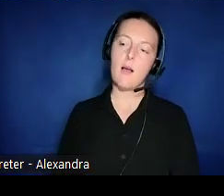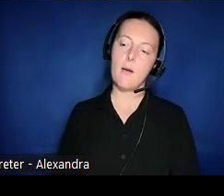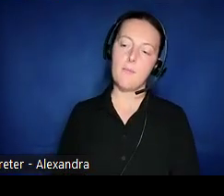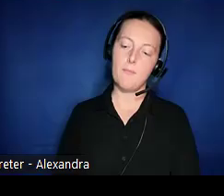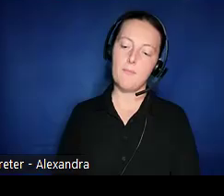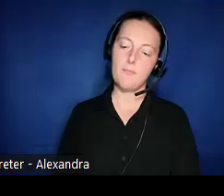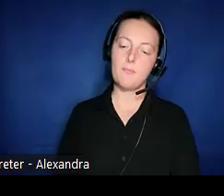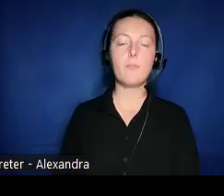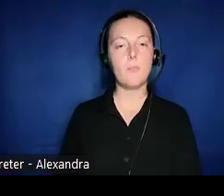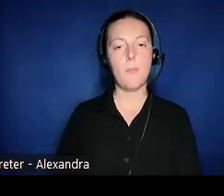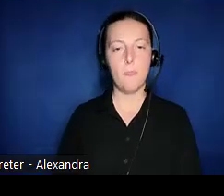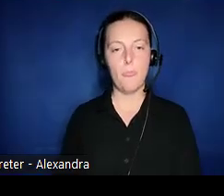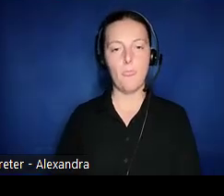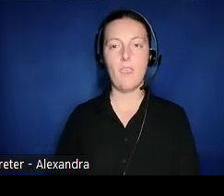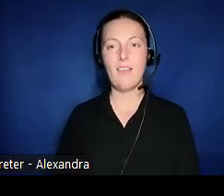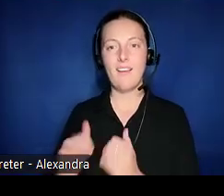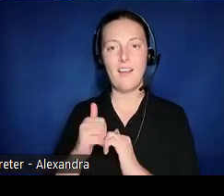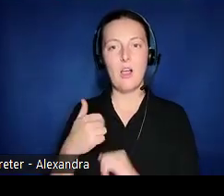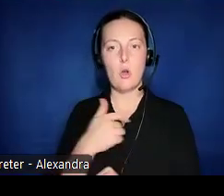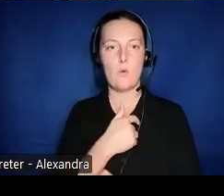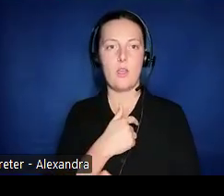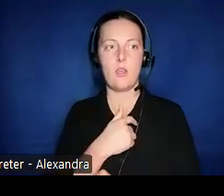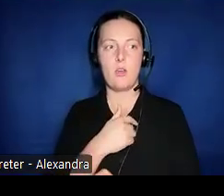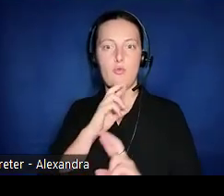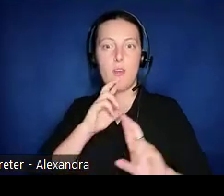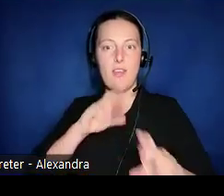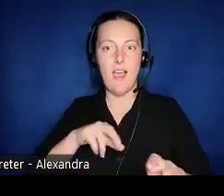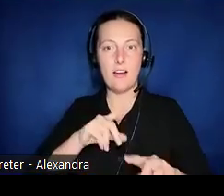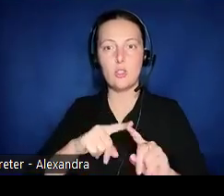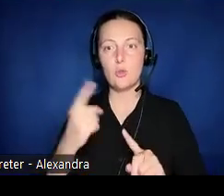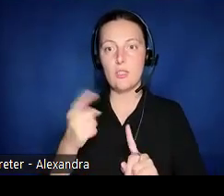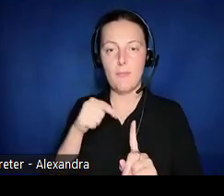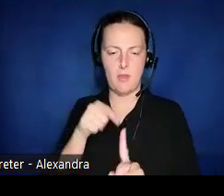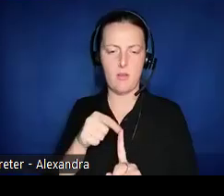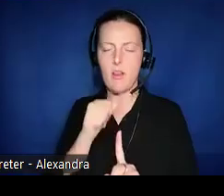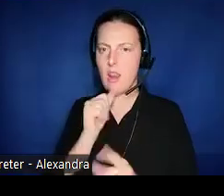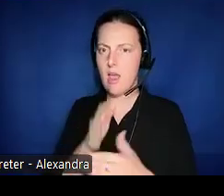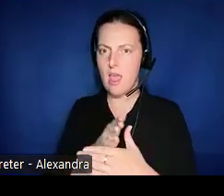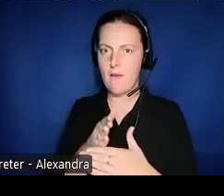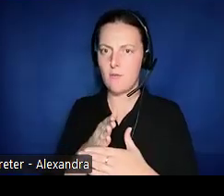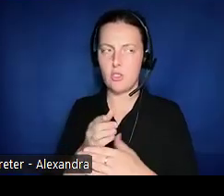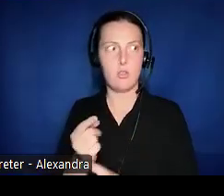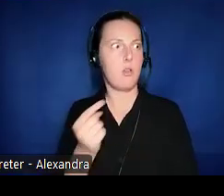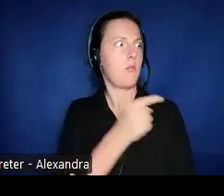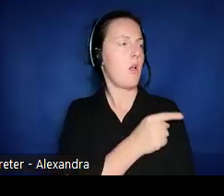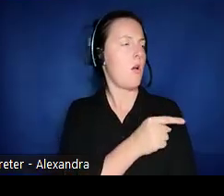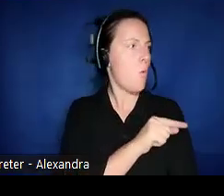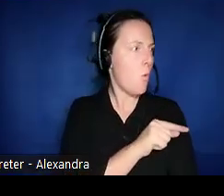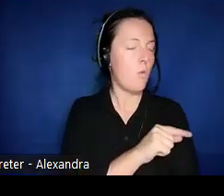to things that are not average is very different. So maybe your next presentation is the history of